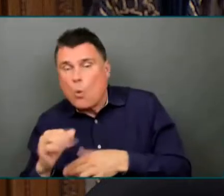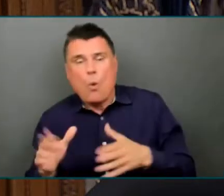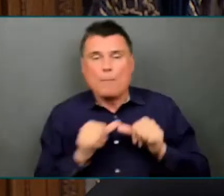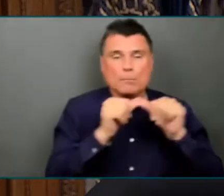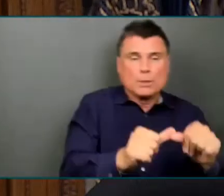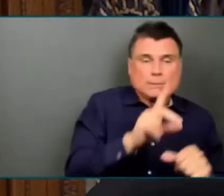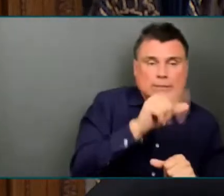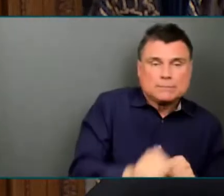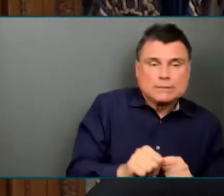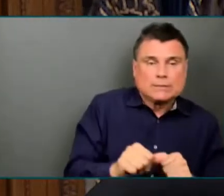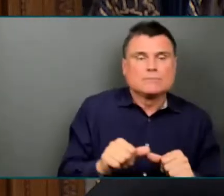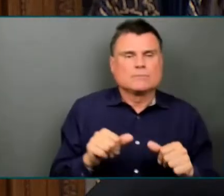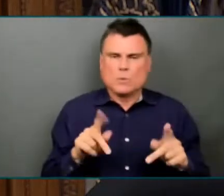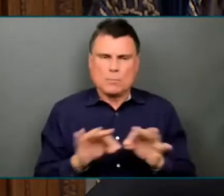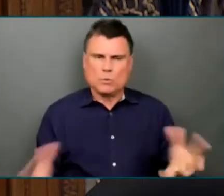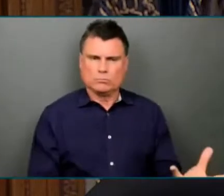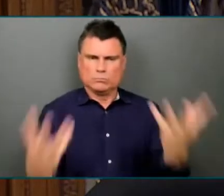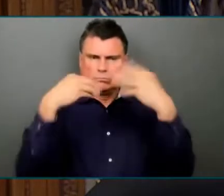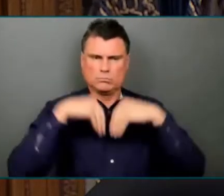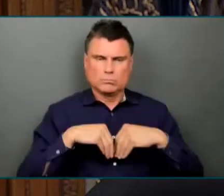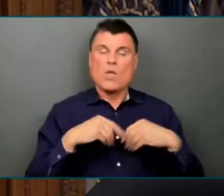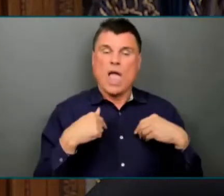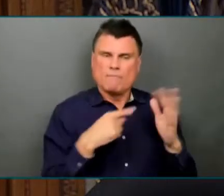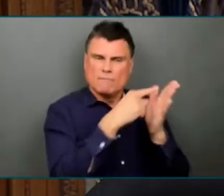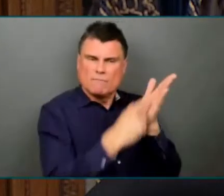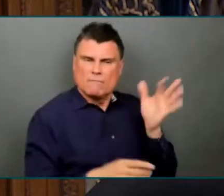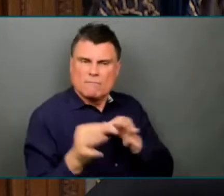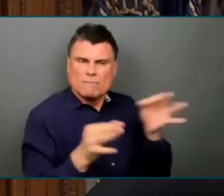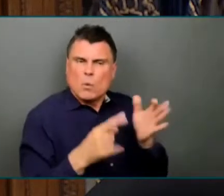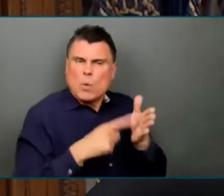As I mentioned earlier, a large part of this work will be focused on increasing awareness